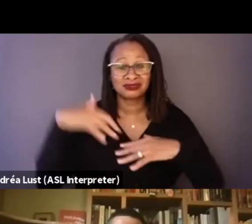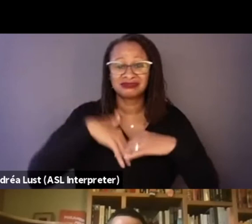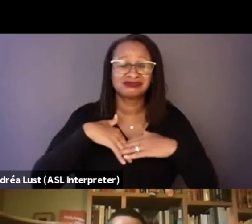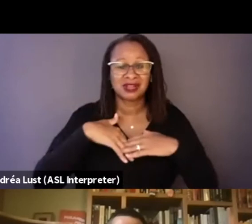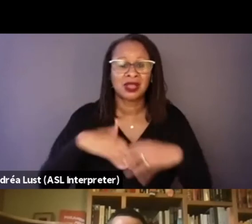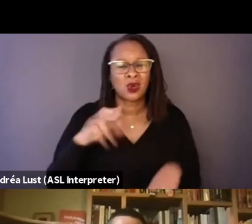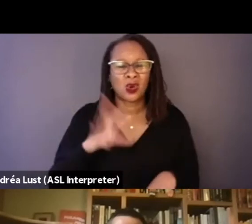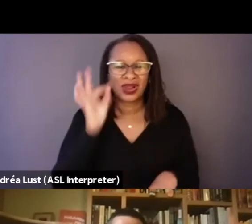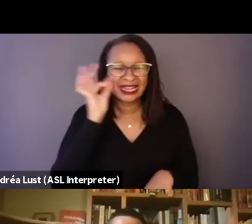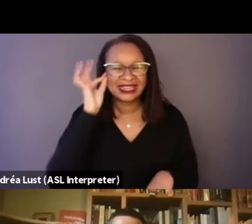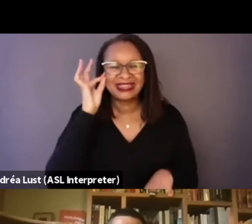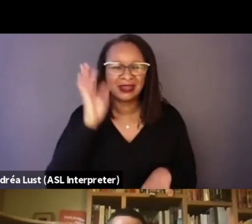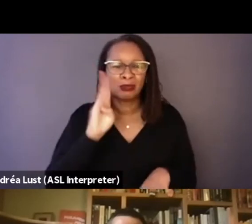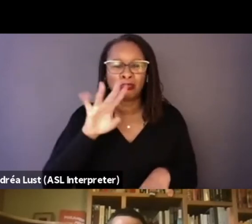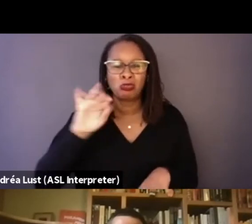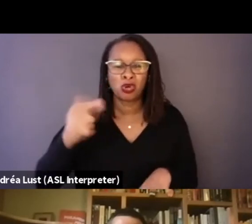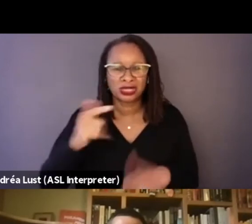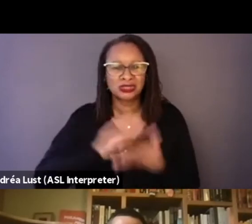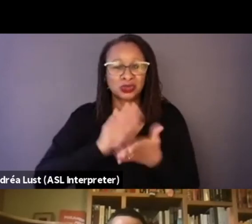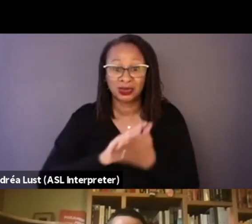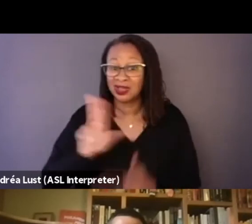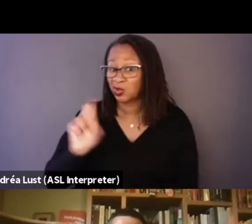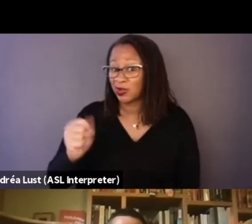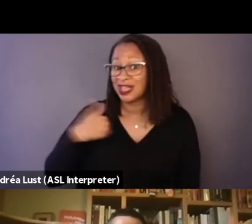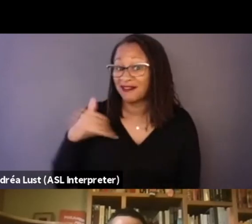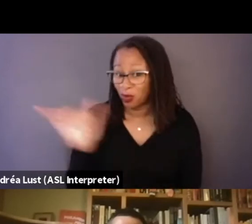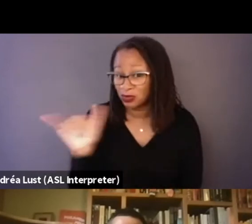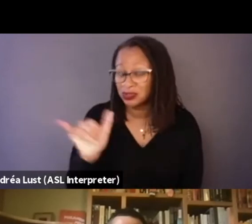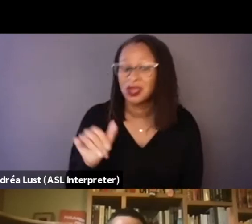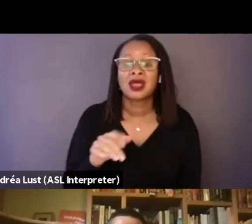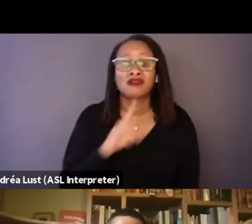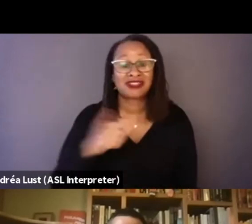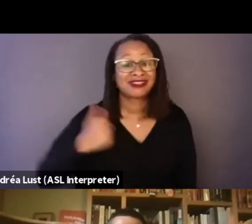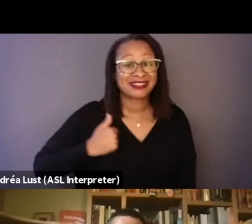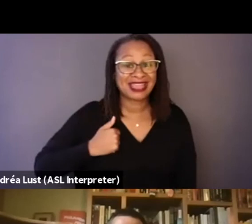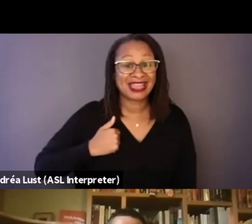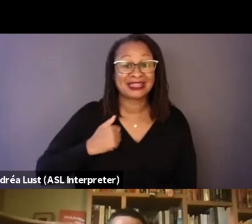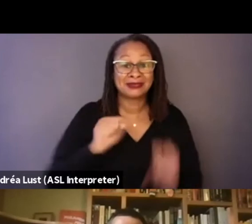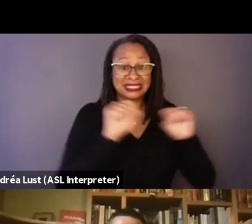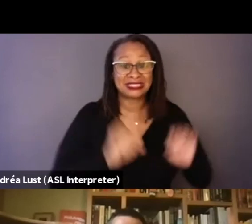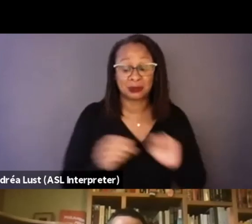they call them in the United States. The United States had them too. In fact, the Canadian system was modeled after the U.S. system.